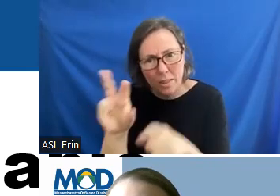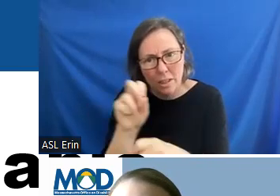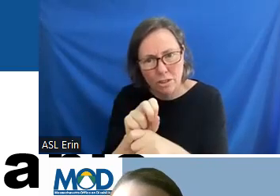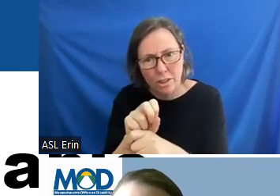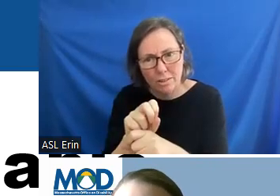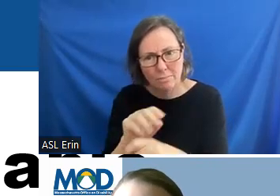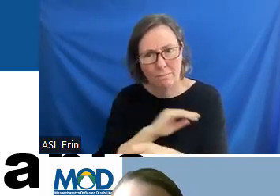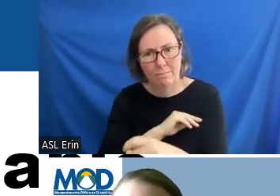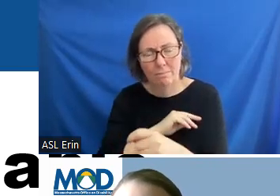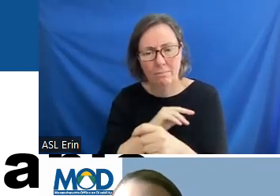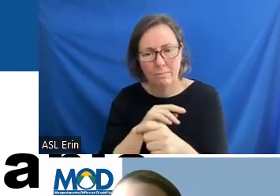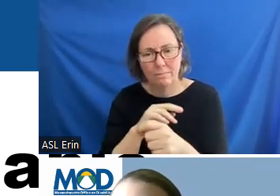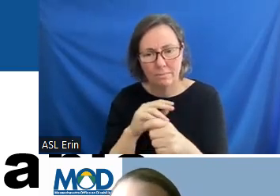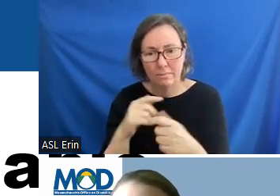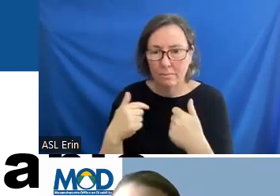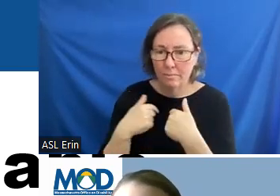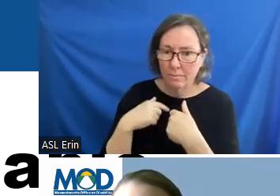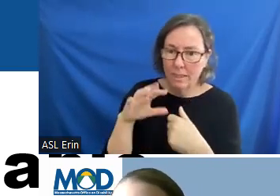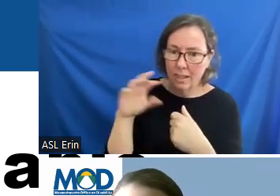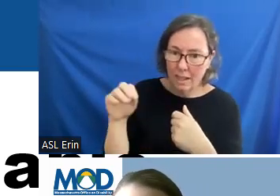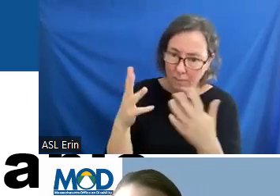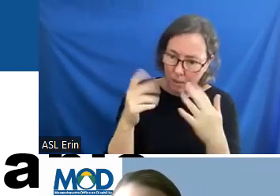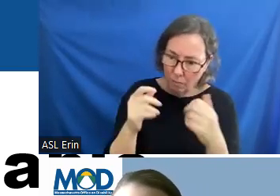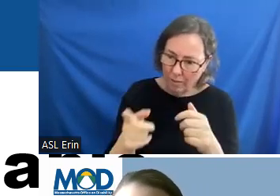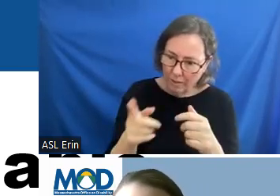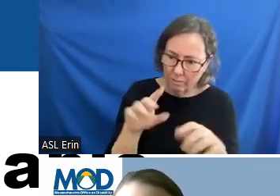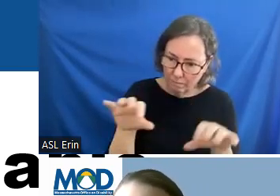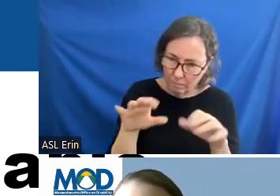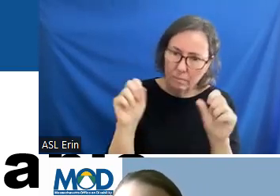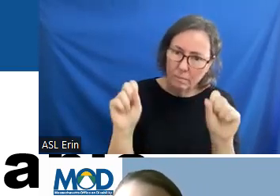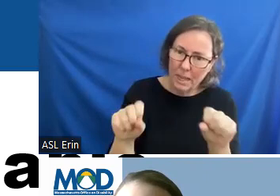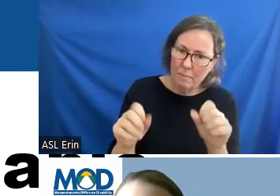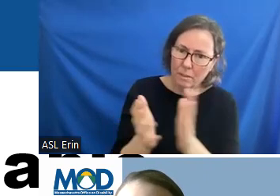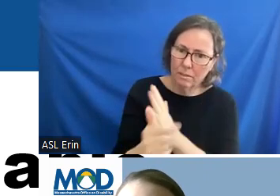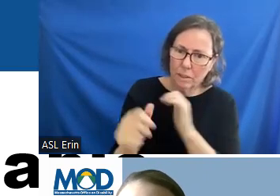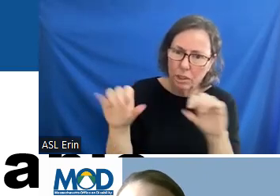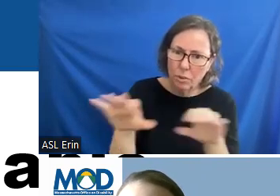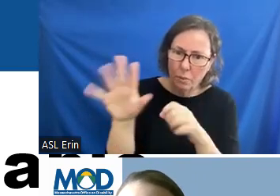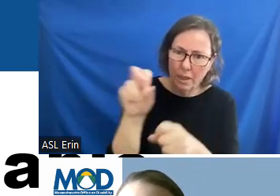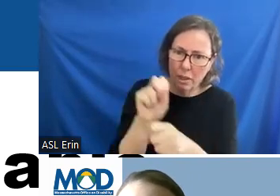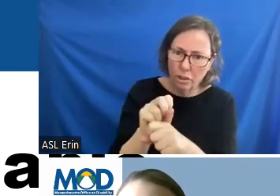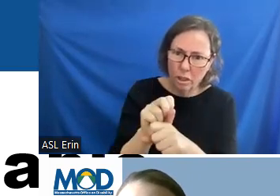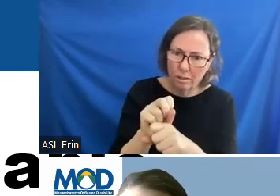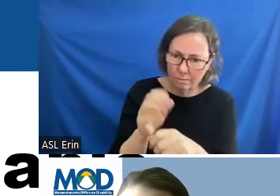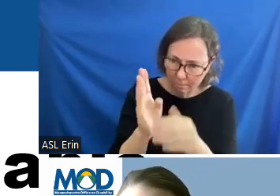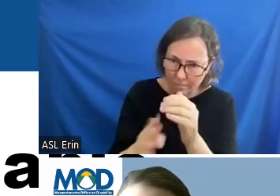day, as employers, that's our bottom line. We want to make sure the employee is doing their